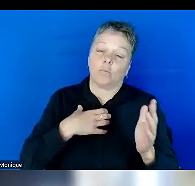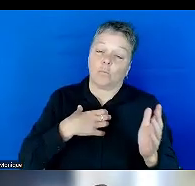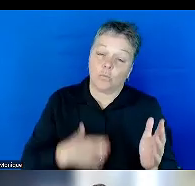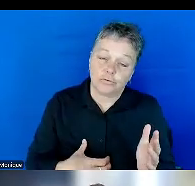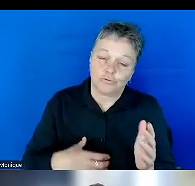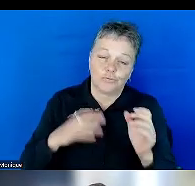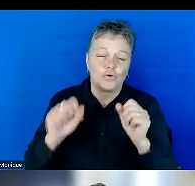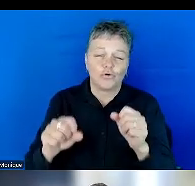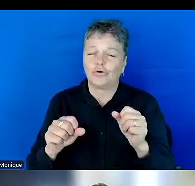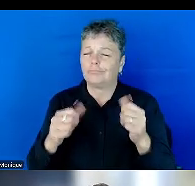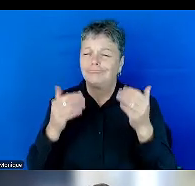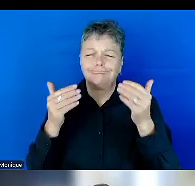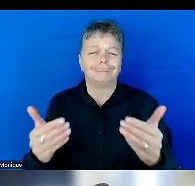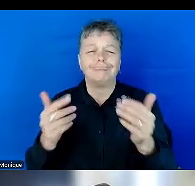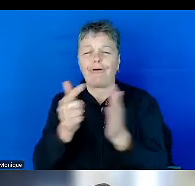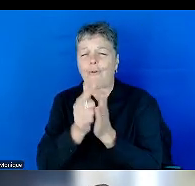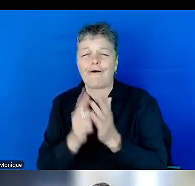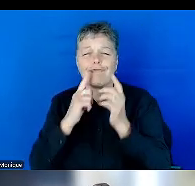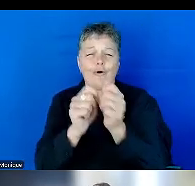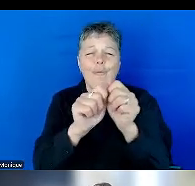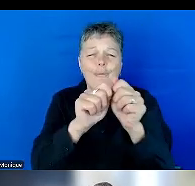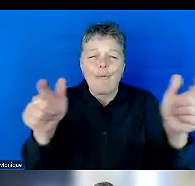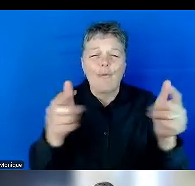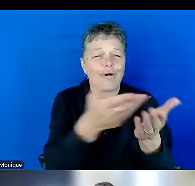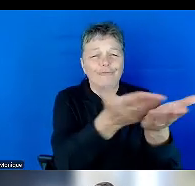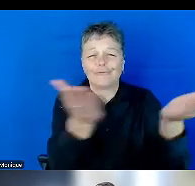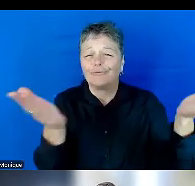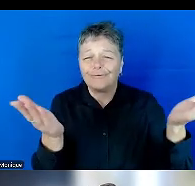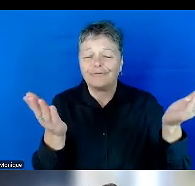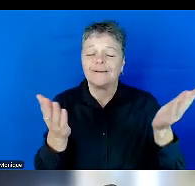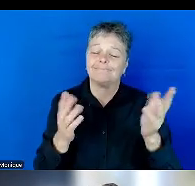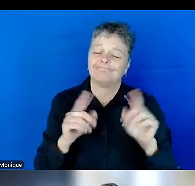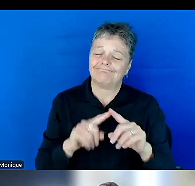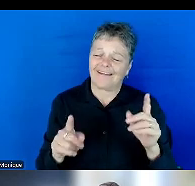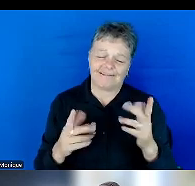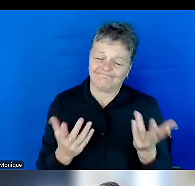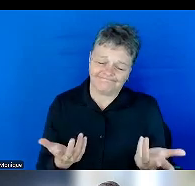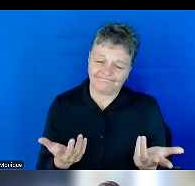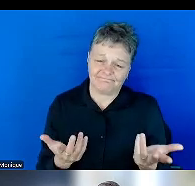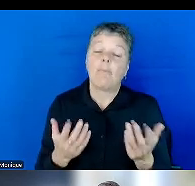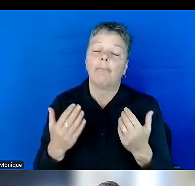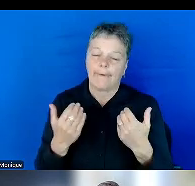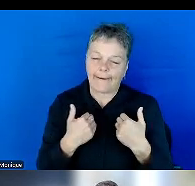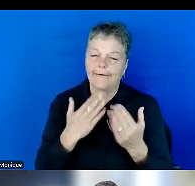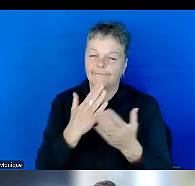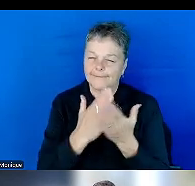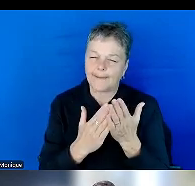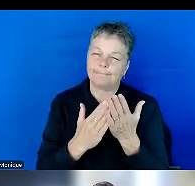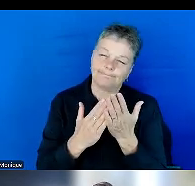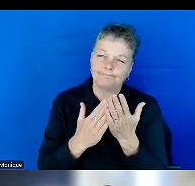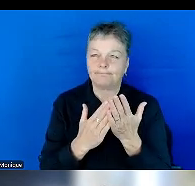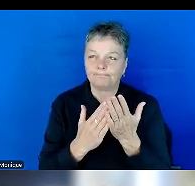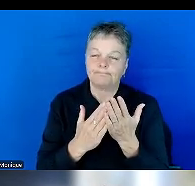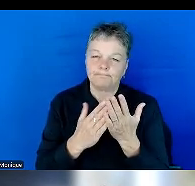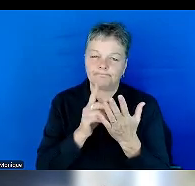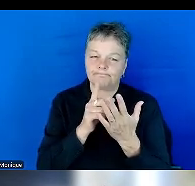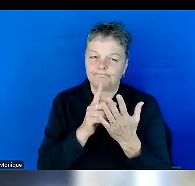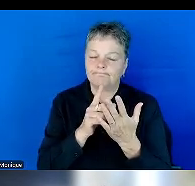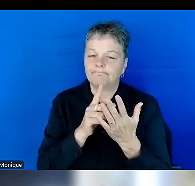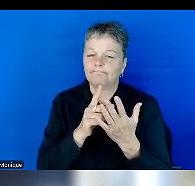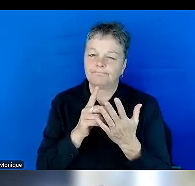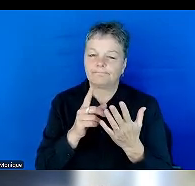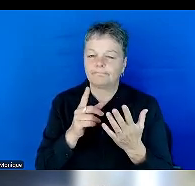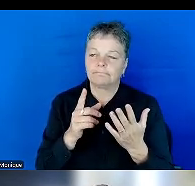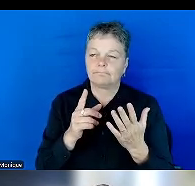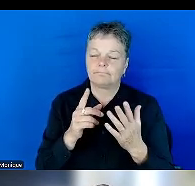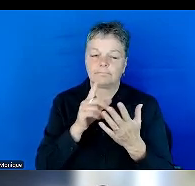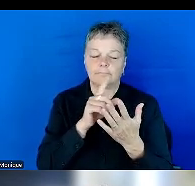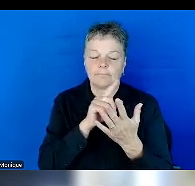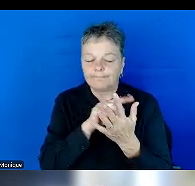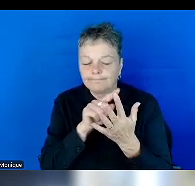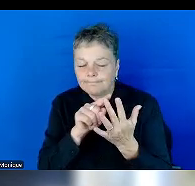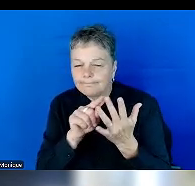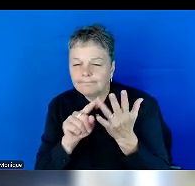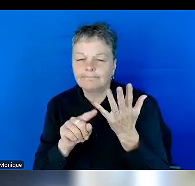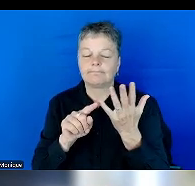um it's it's not uh possible. Uh so we do have a um call it case selection process